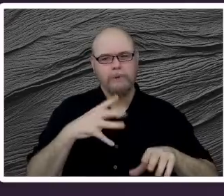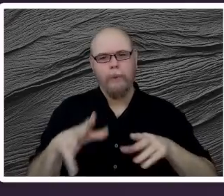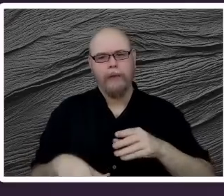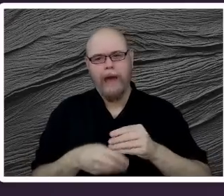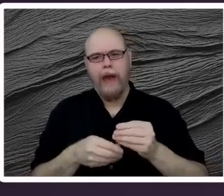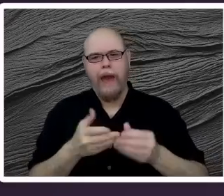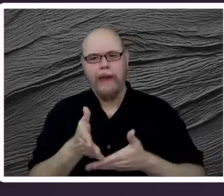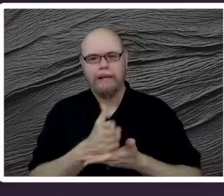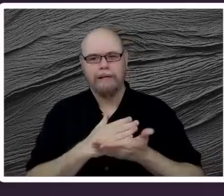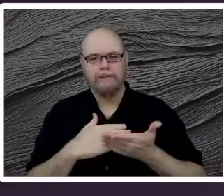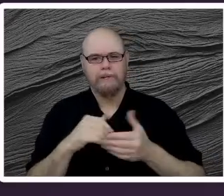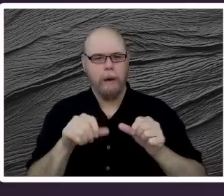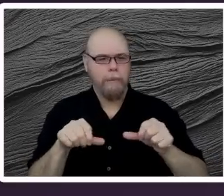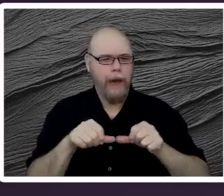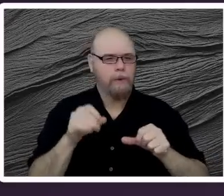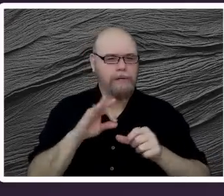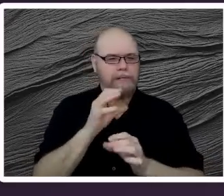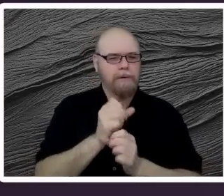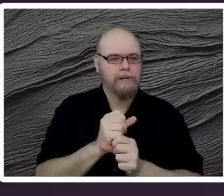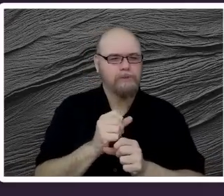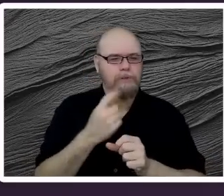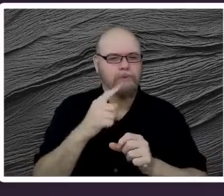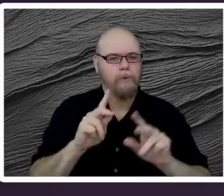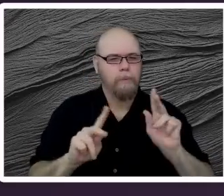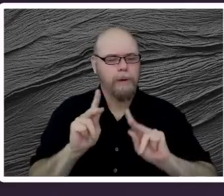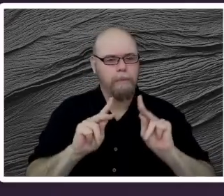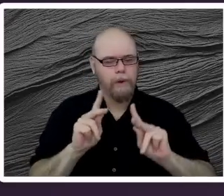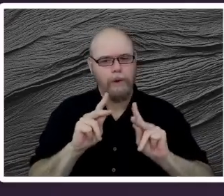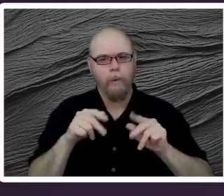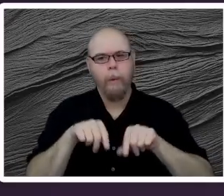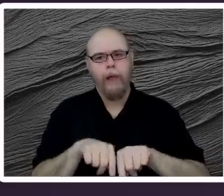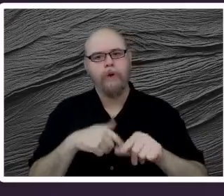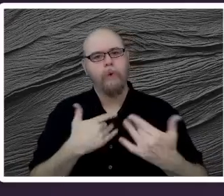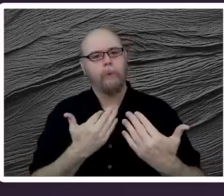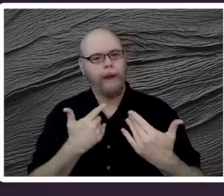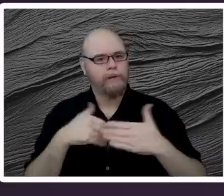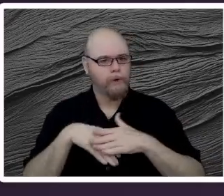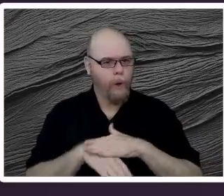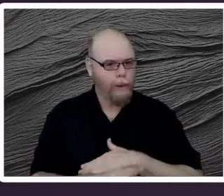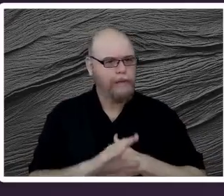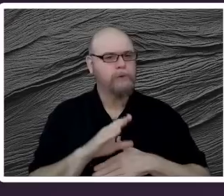of interest for visitors as they were waiting to enter the museum and of course shared